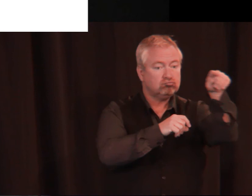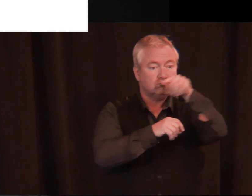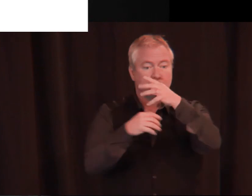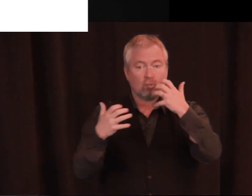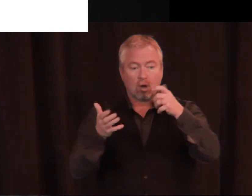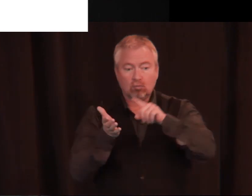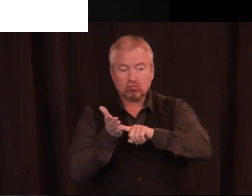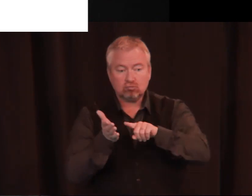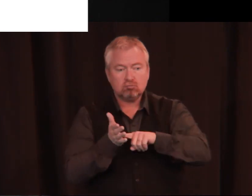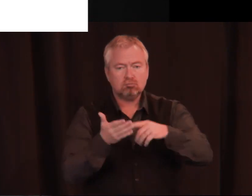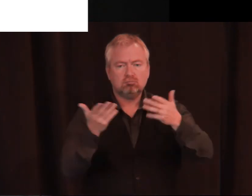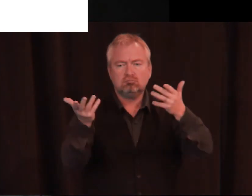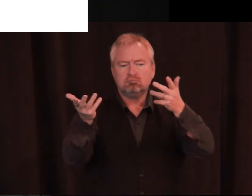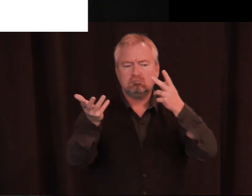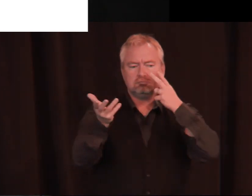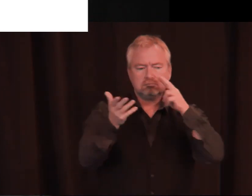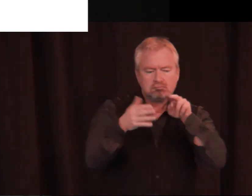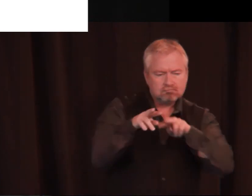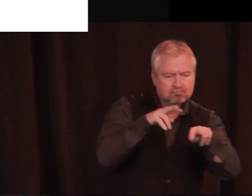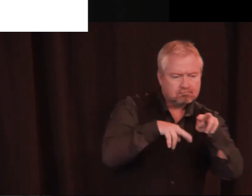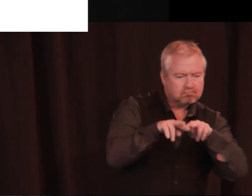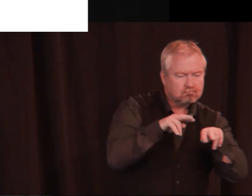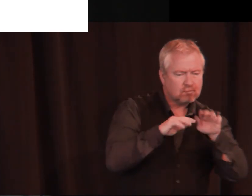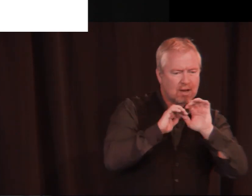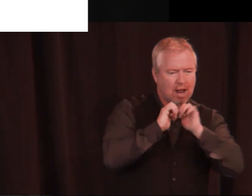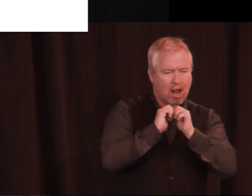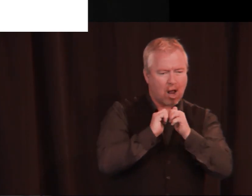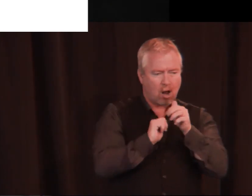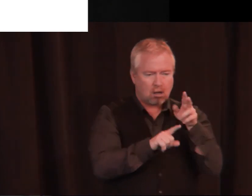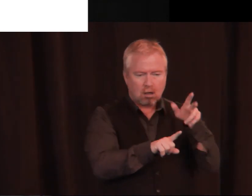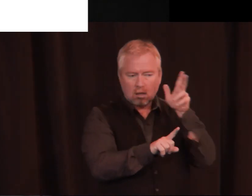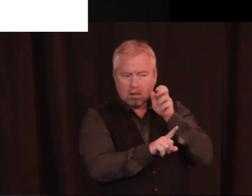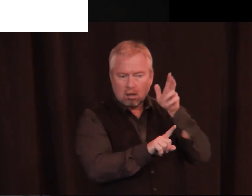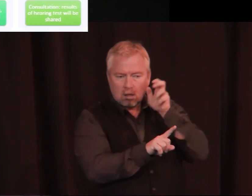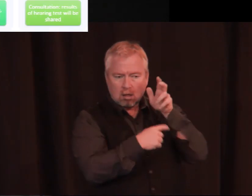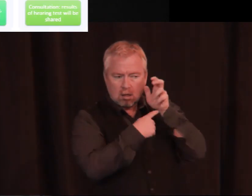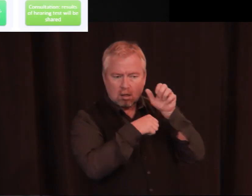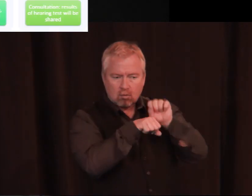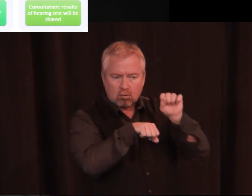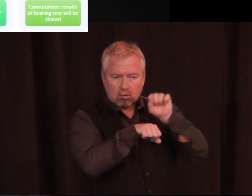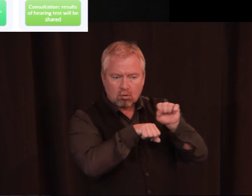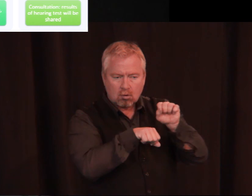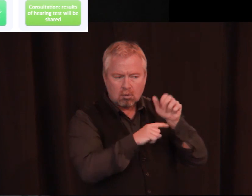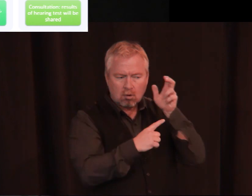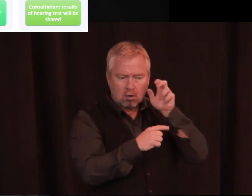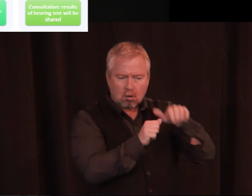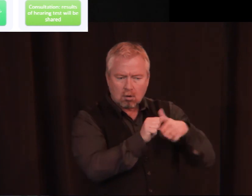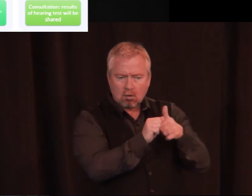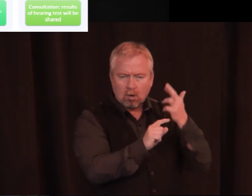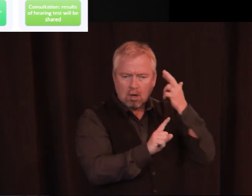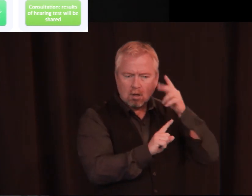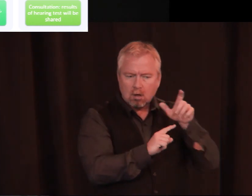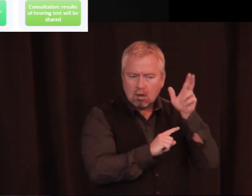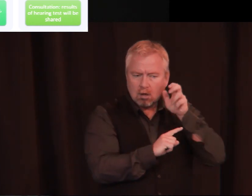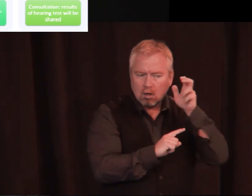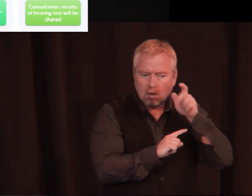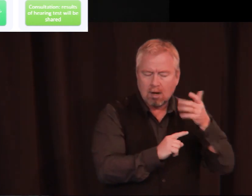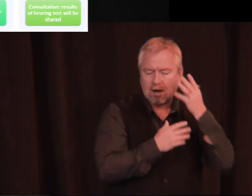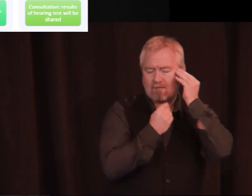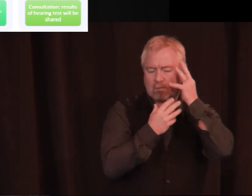So how much effort do these kids have to put into listening and what are the underlying causes? And, so, I have some information on that that I can give you.